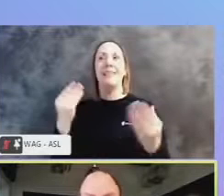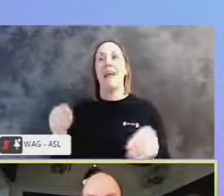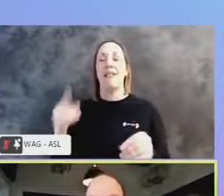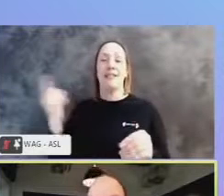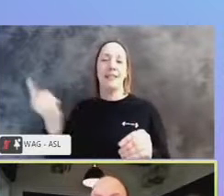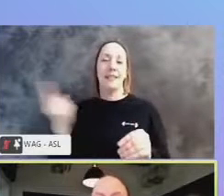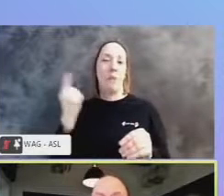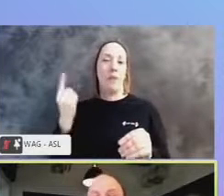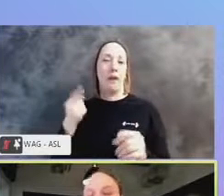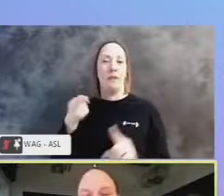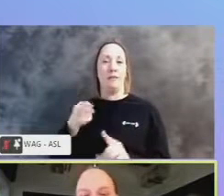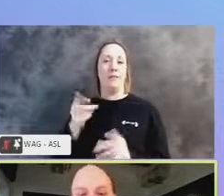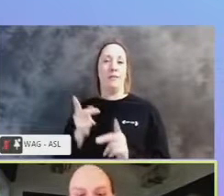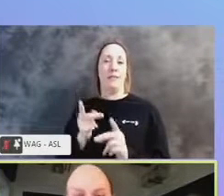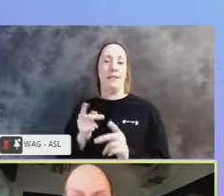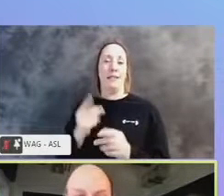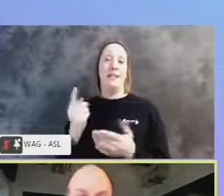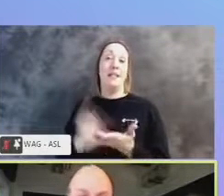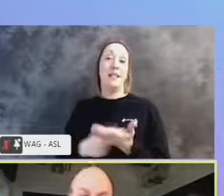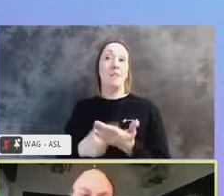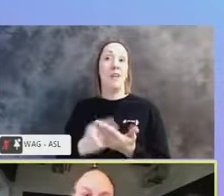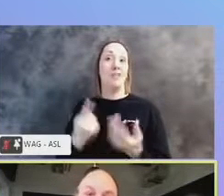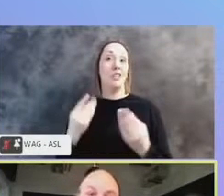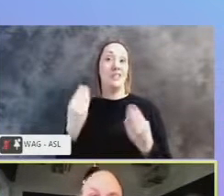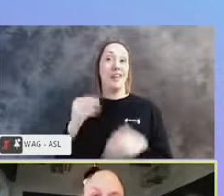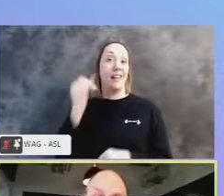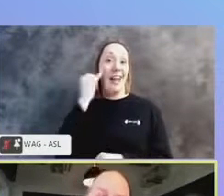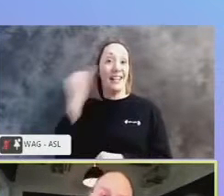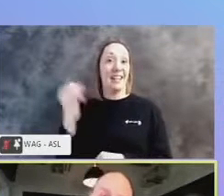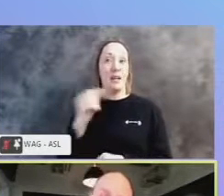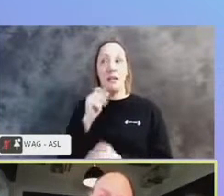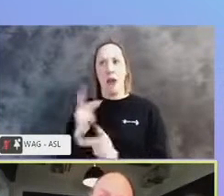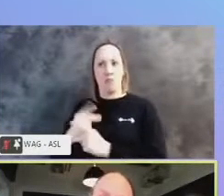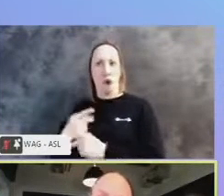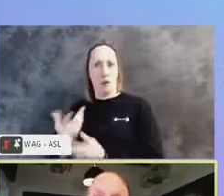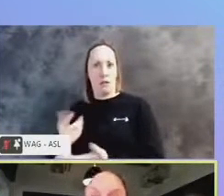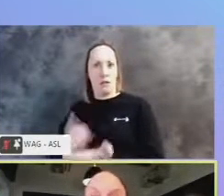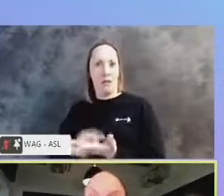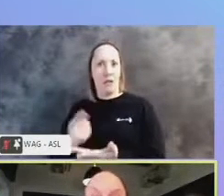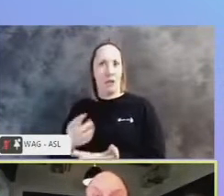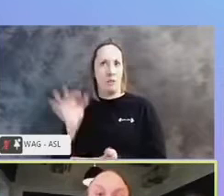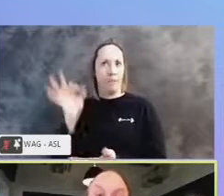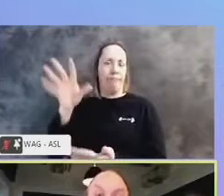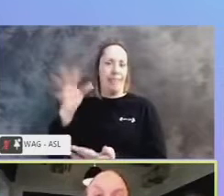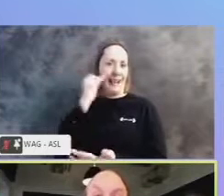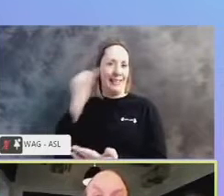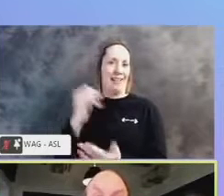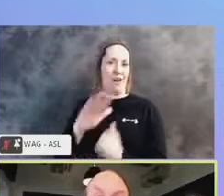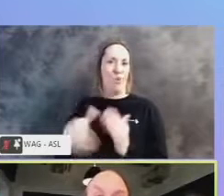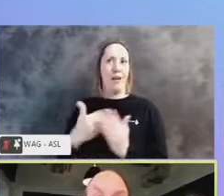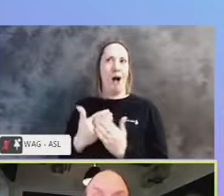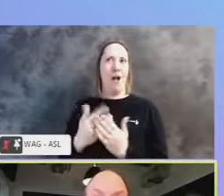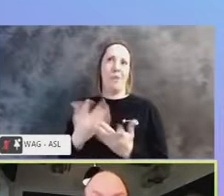this is the kind of thing you need to pay attention to. It's not always selling something -- sometimes